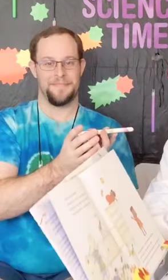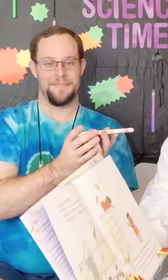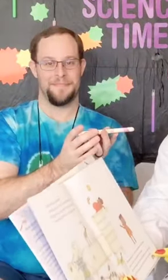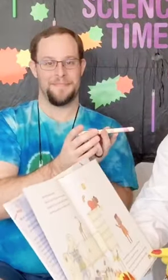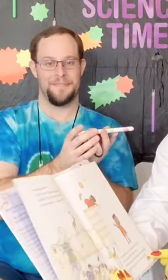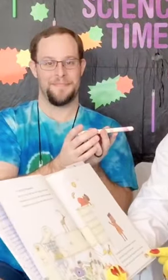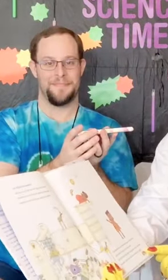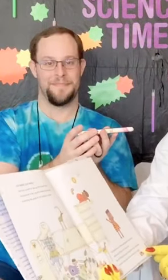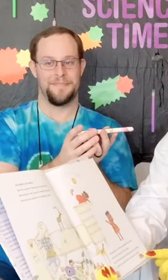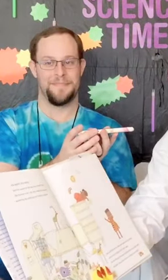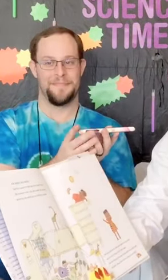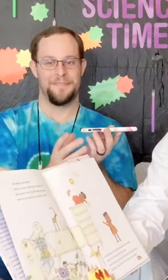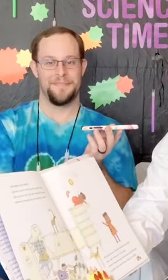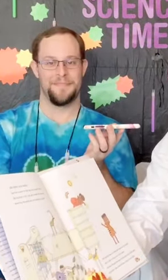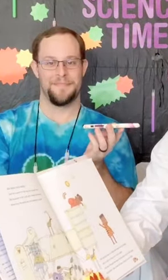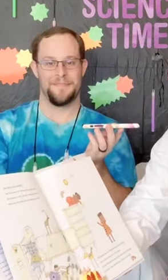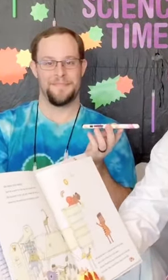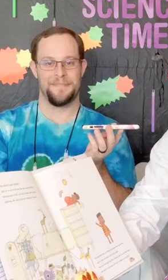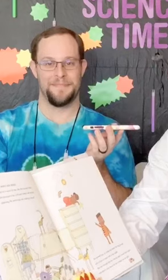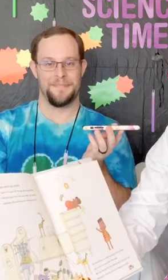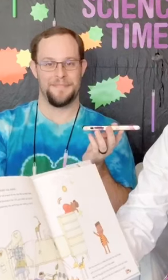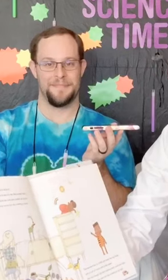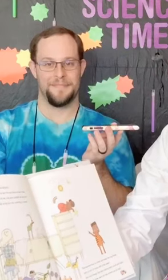She learned how to climb and make her big